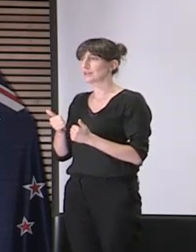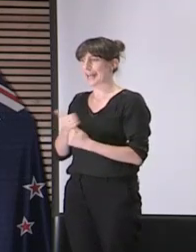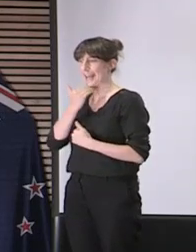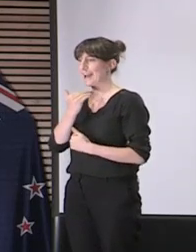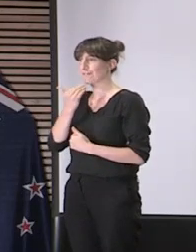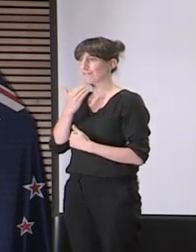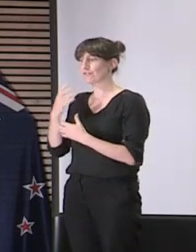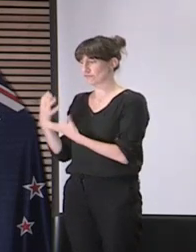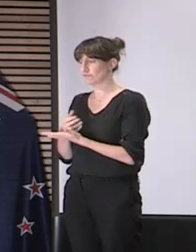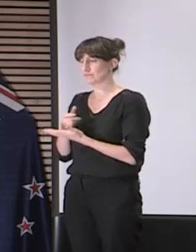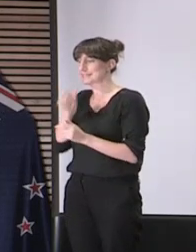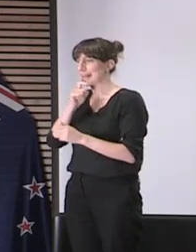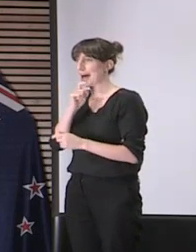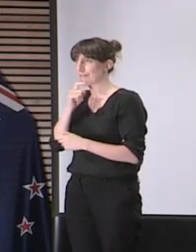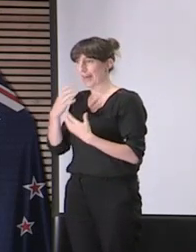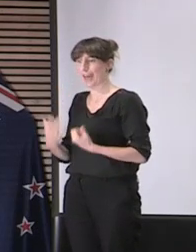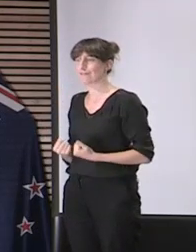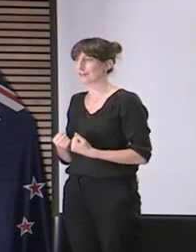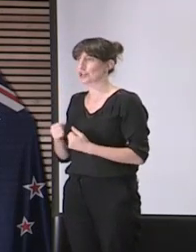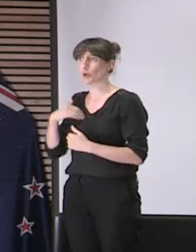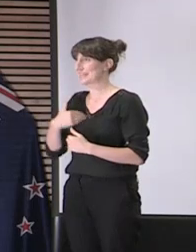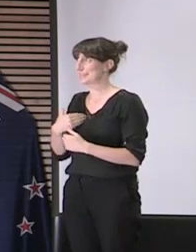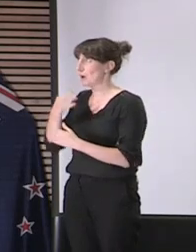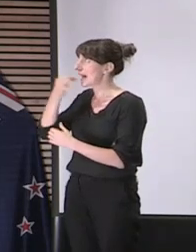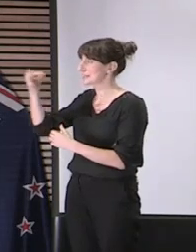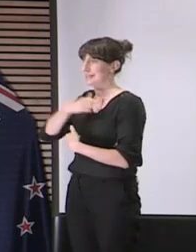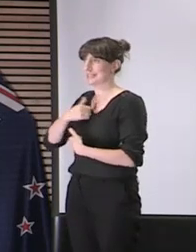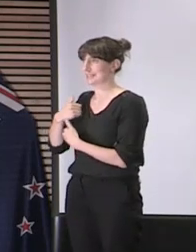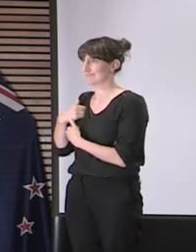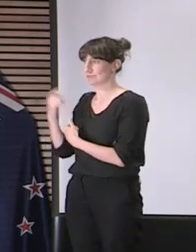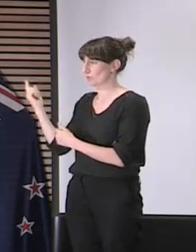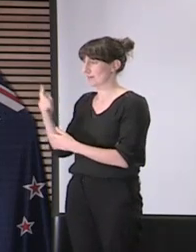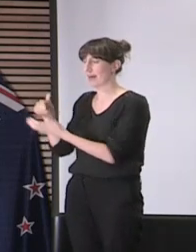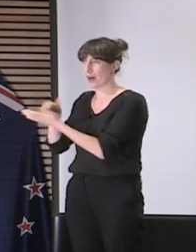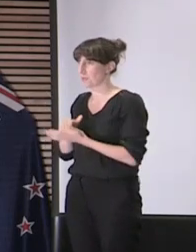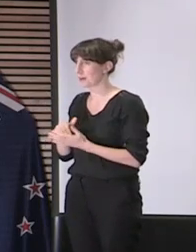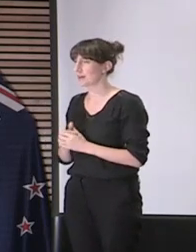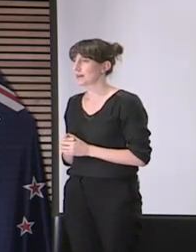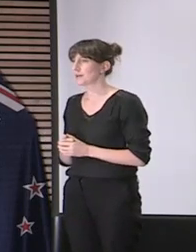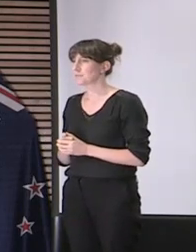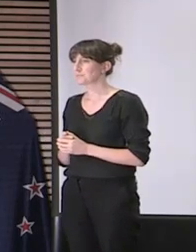consistently given reassurance that they did feel they have the resources to meet any issues. So again if I had